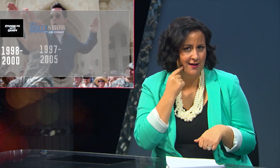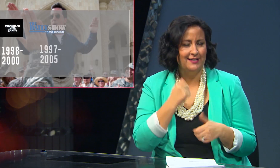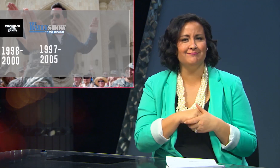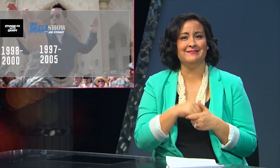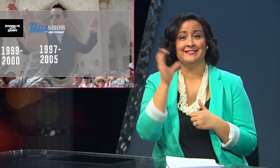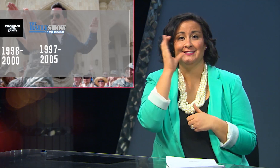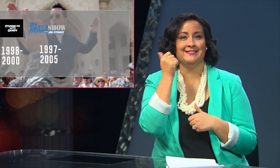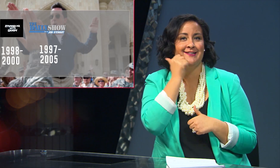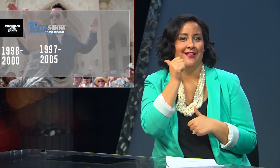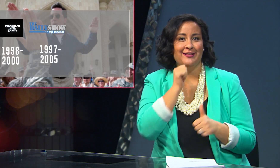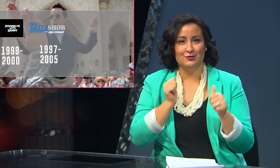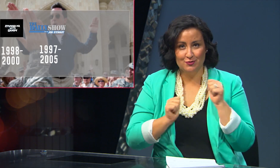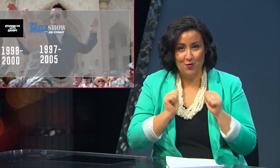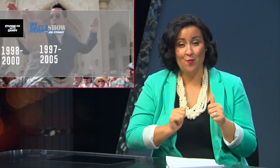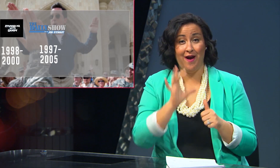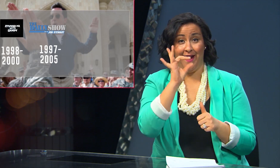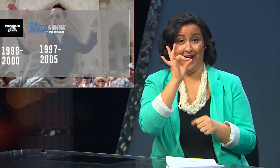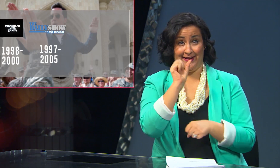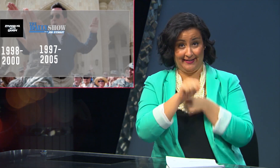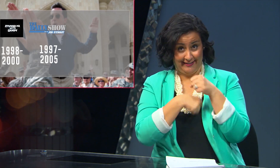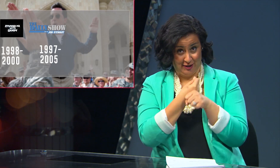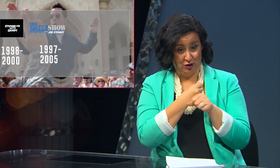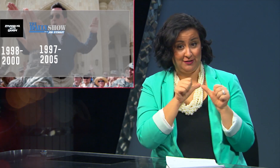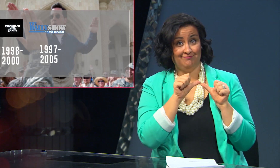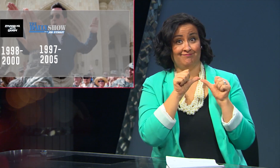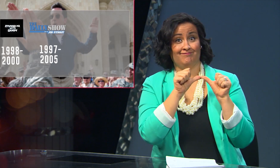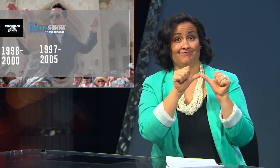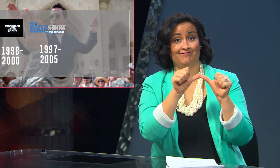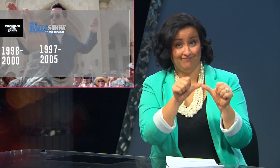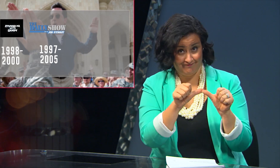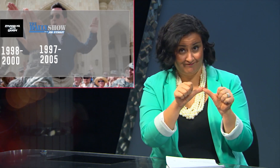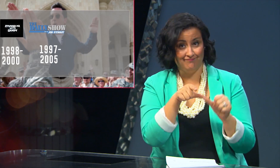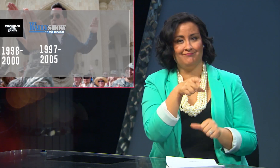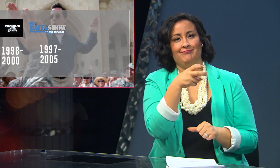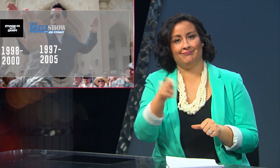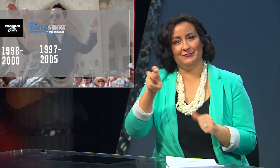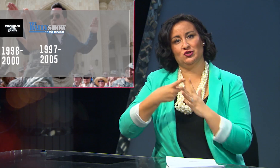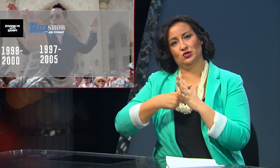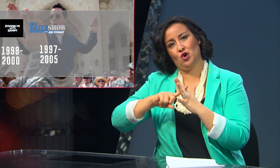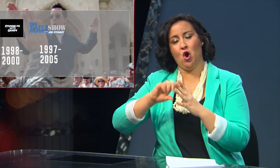WITH CANDY" AND "THE DAILY SHOW" WITHIN THE SPACE OF A YEAR. AFTER EIGHT YEARS ON THE